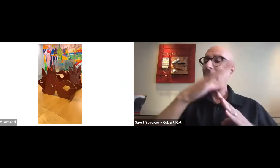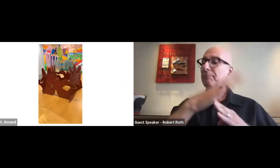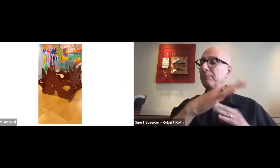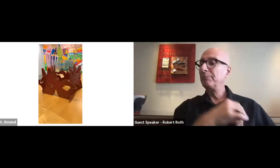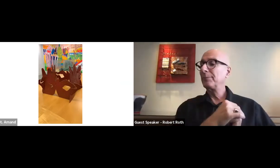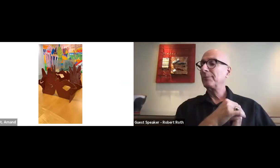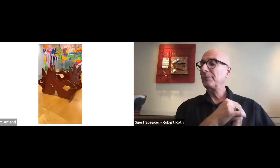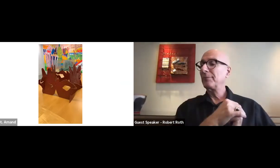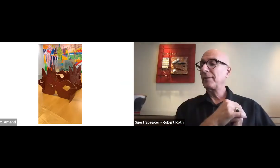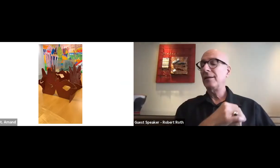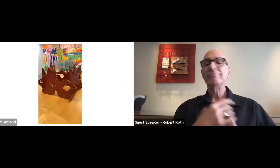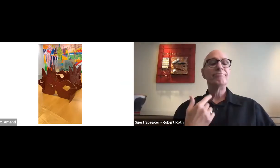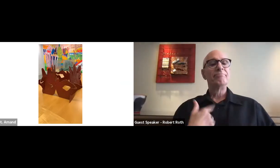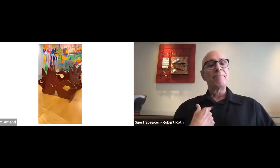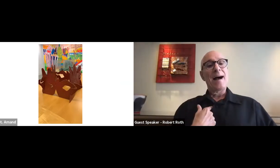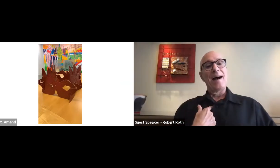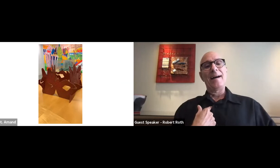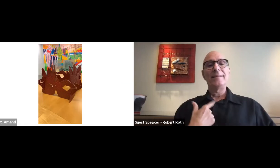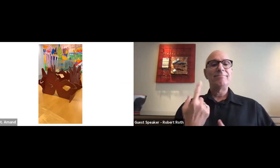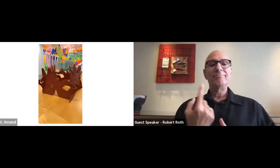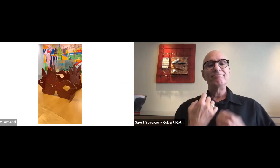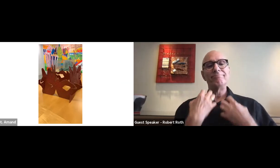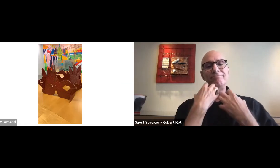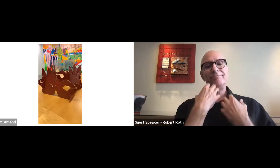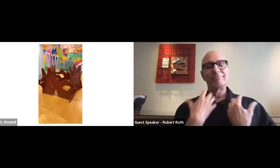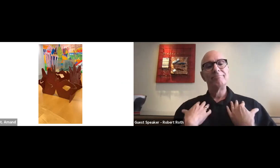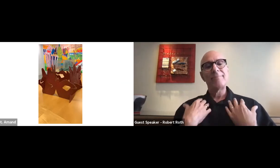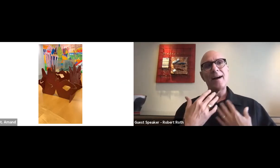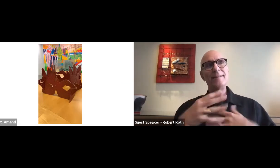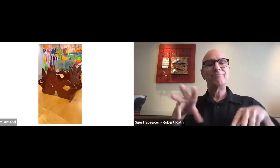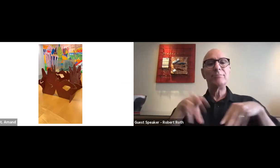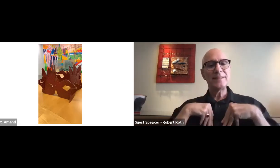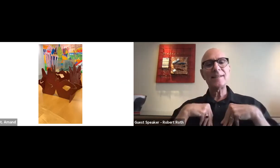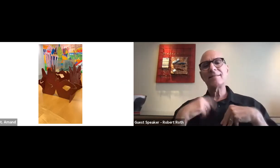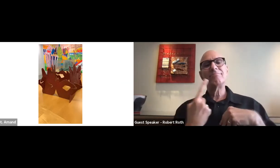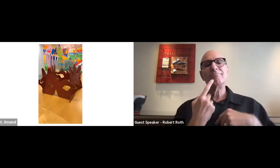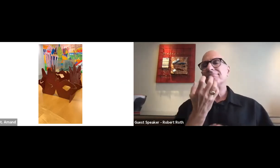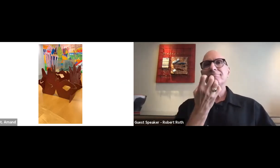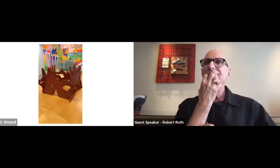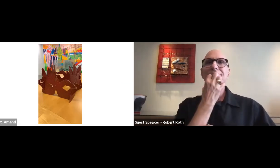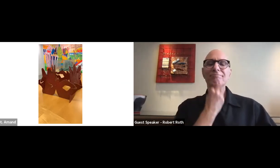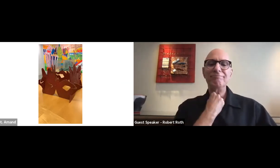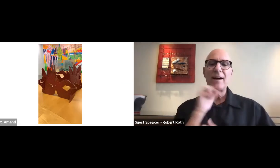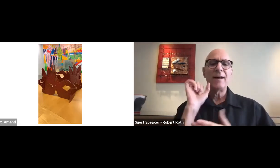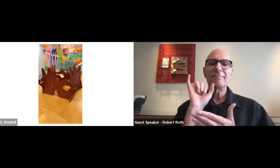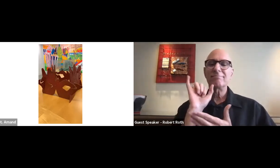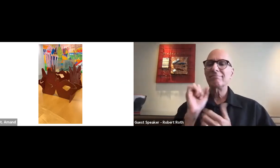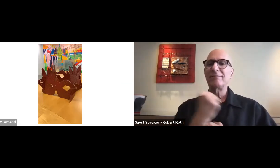You might not be able to see that, but maybe you can. "Integrity" at the top is spelled out there. And I just, oh,